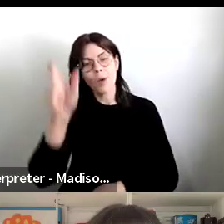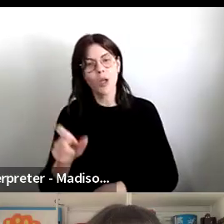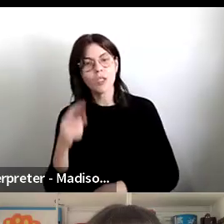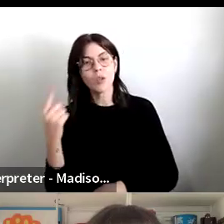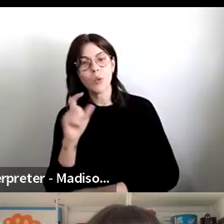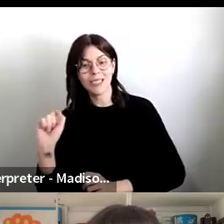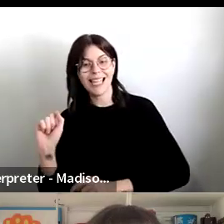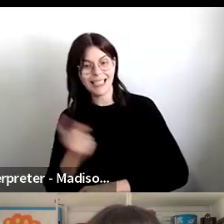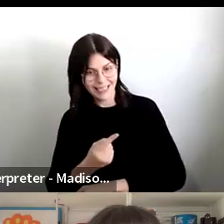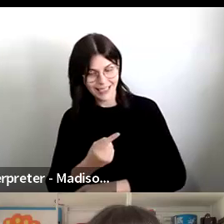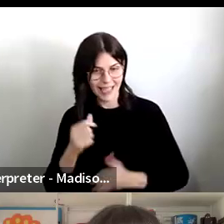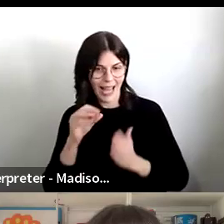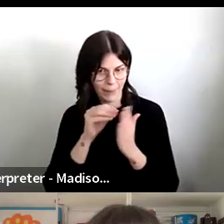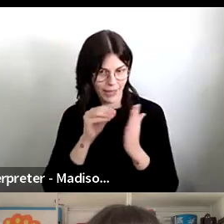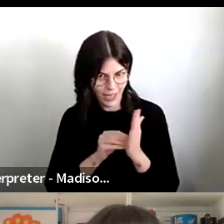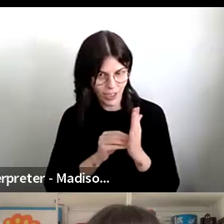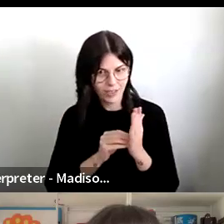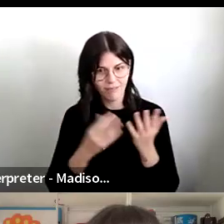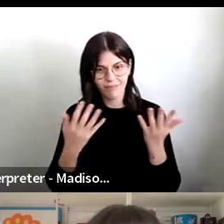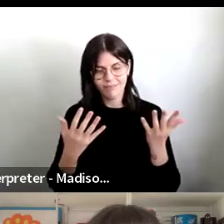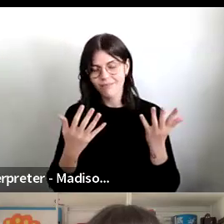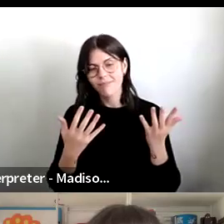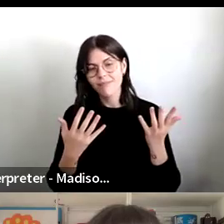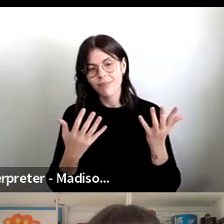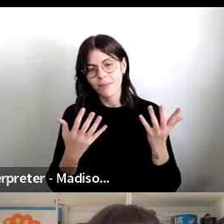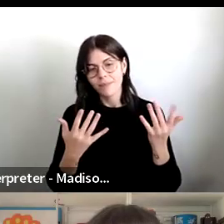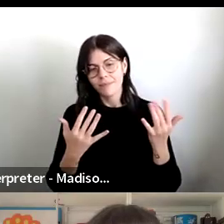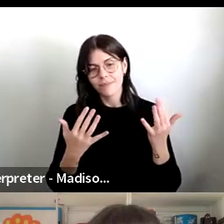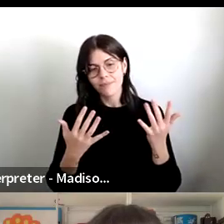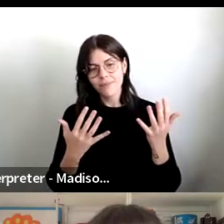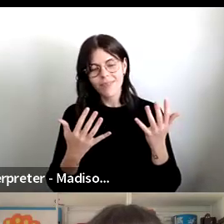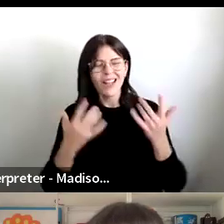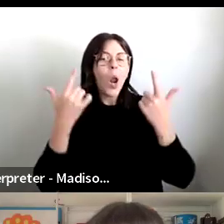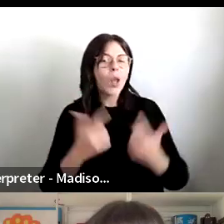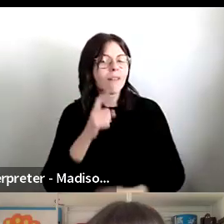then there is outliers stop and the -- outliers. The phone conversations and the learnings